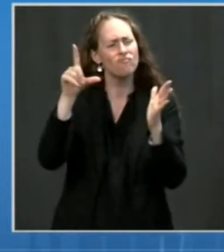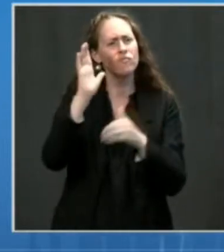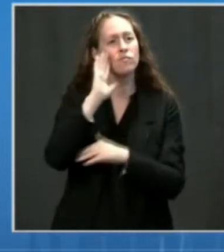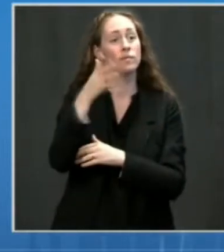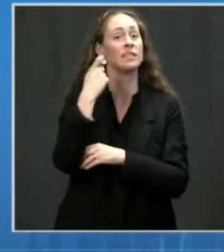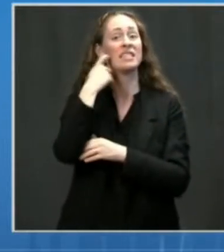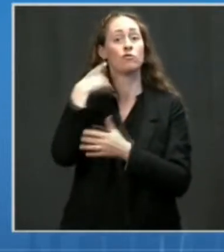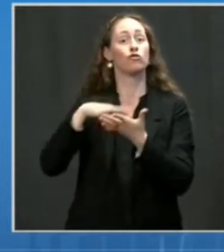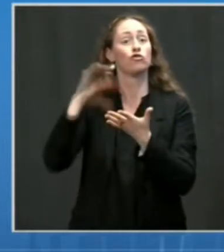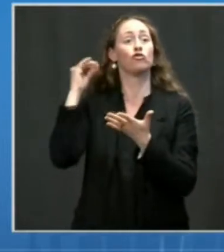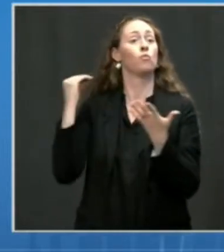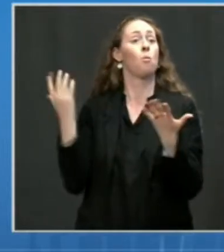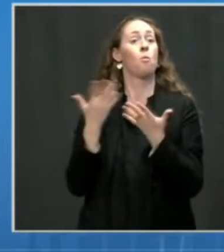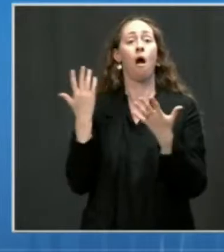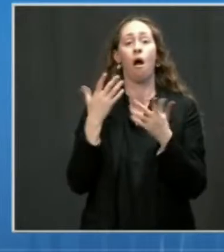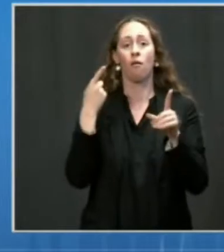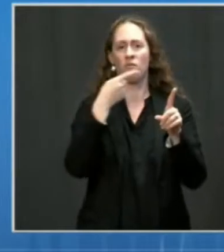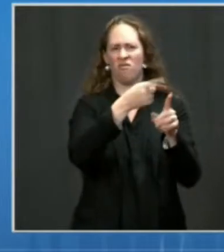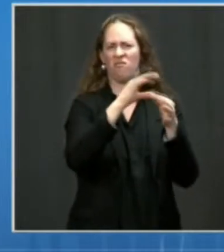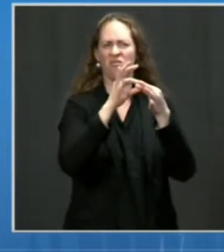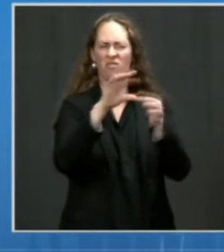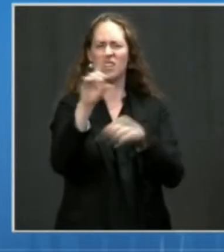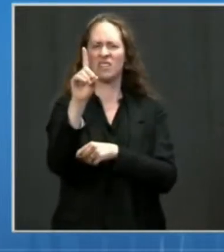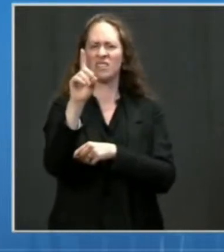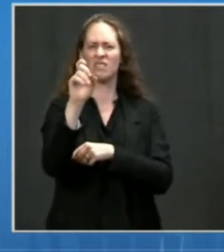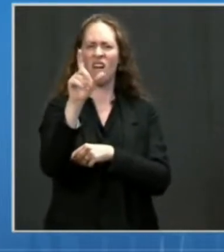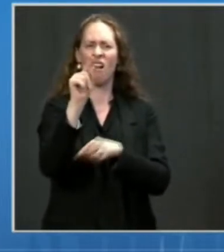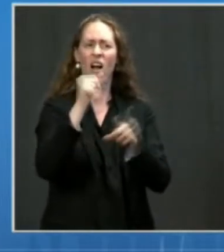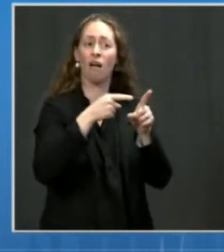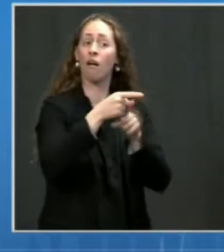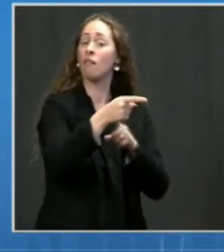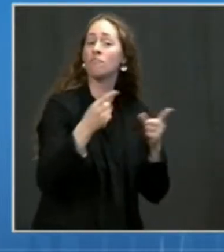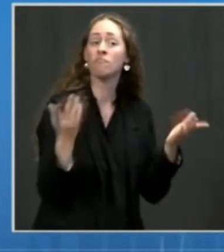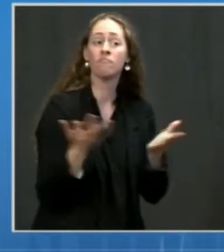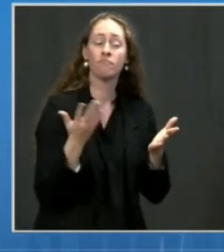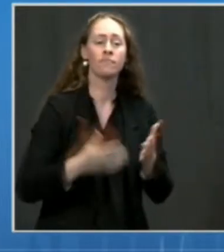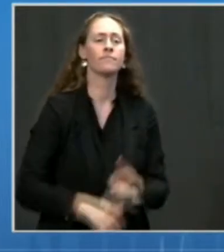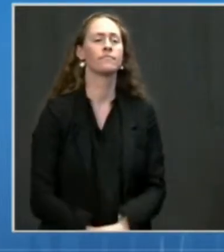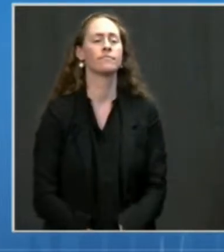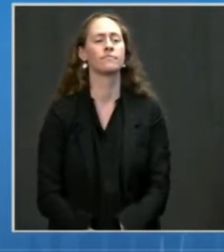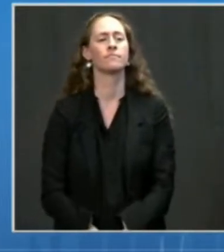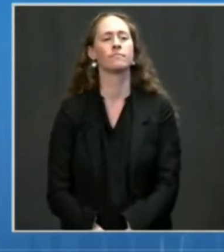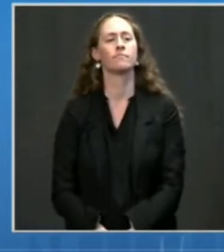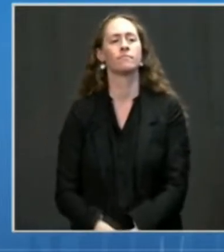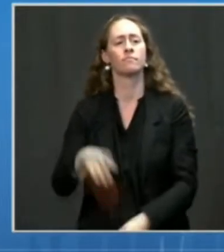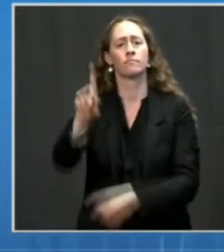HAVE IT WHEN I HAVE IT. HERE IS WHAT WE HAVE LEARNED IN